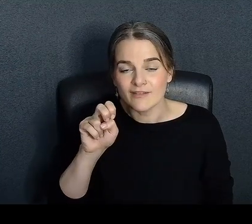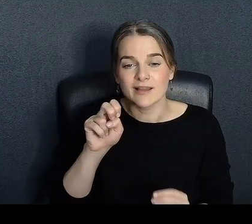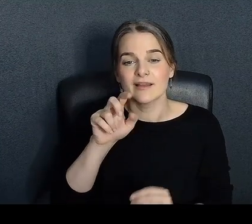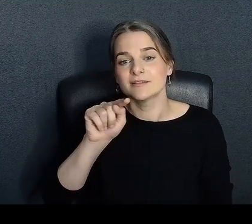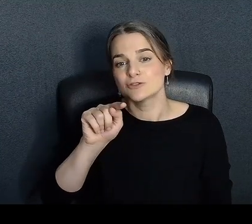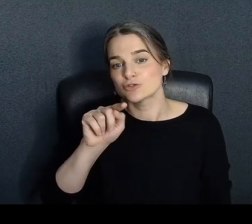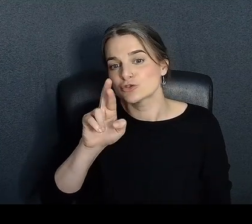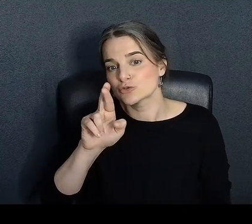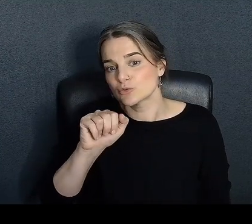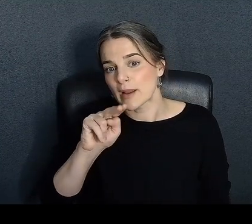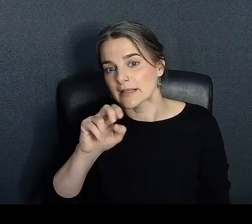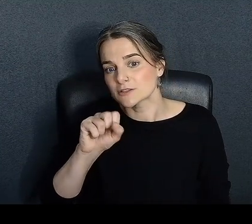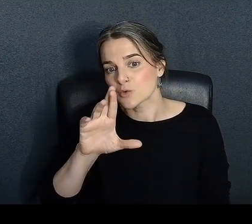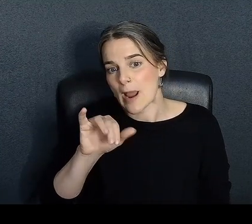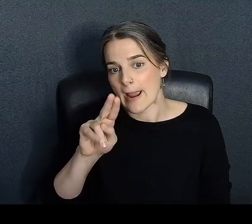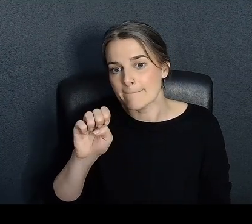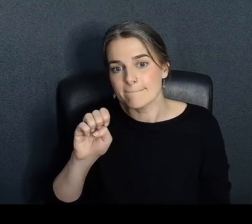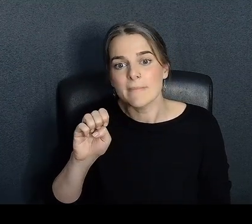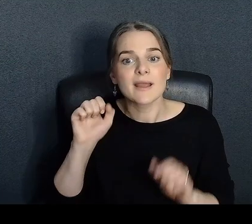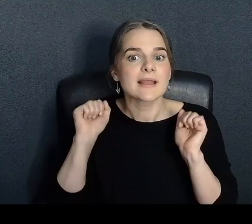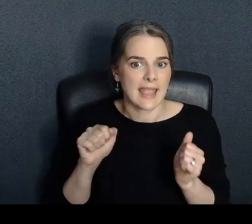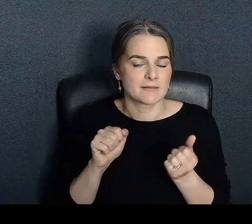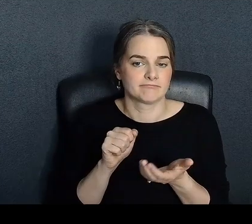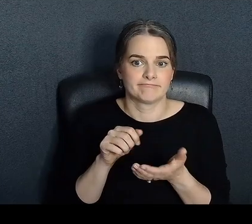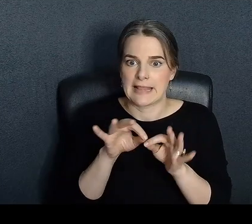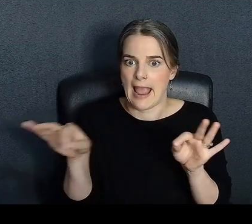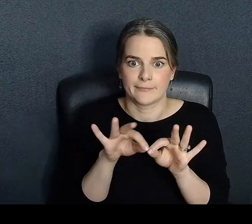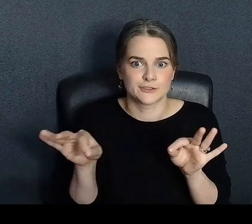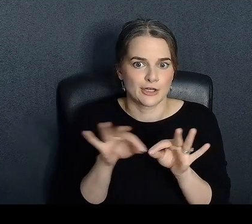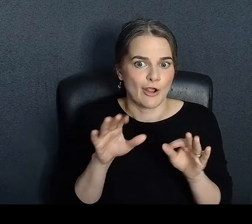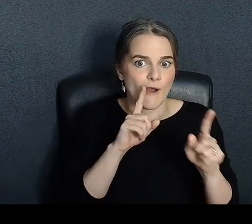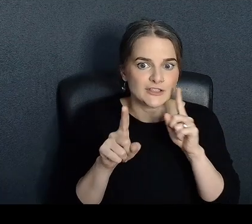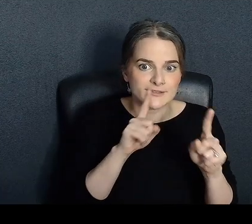They can caption conversations. They can caption calls.